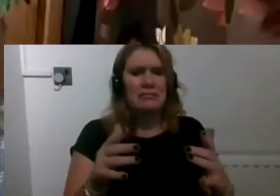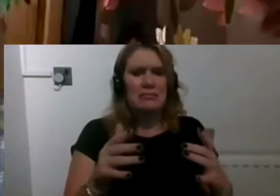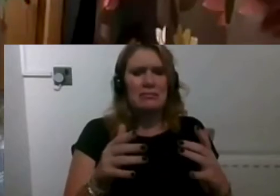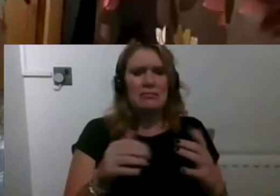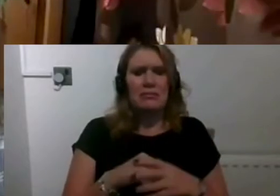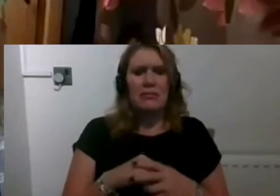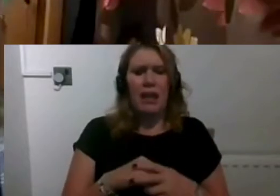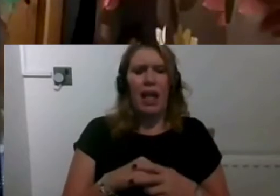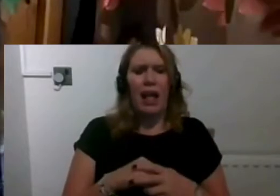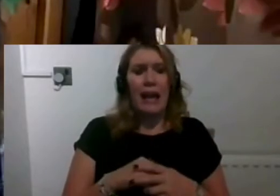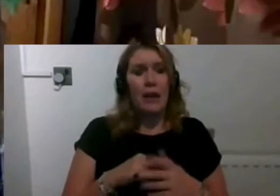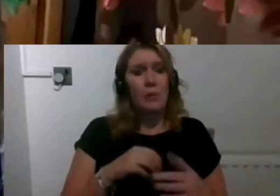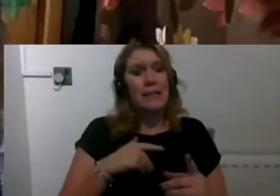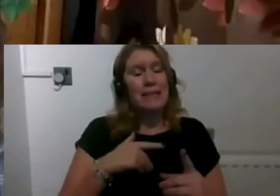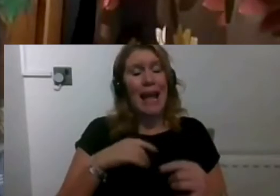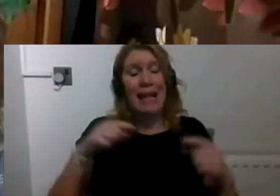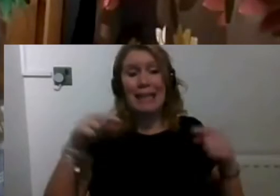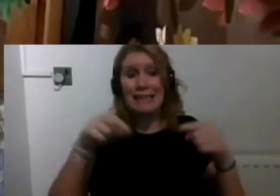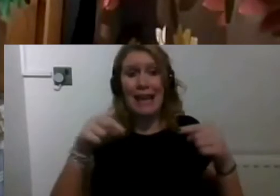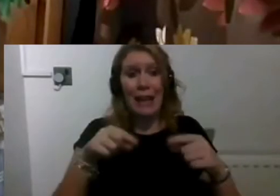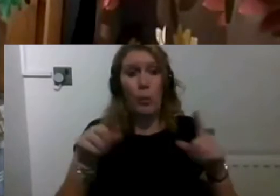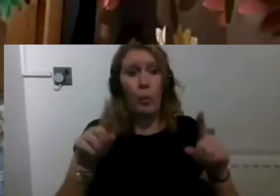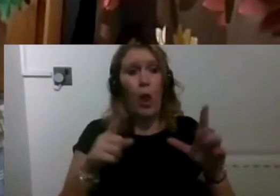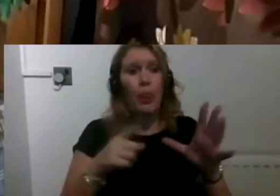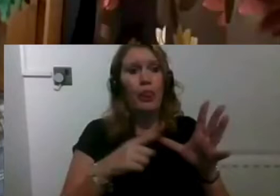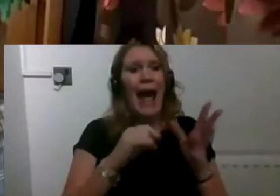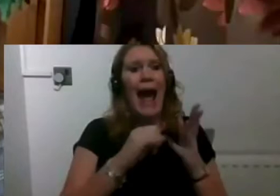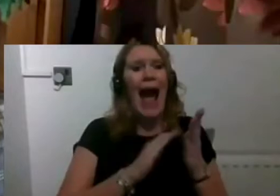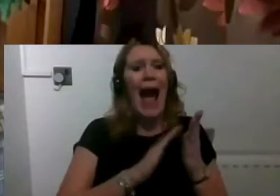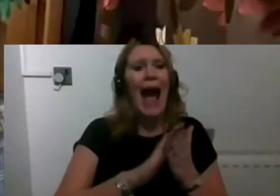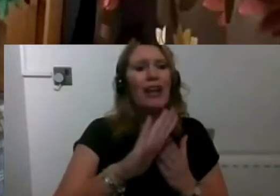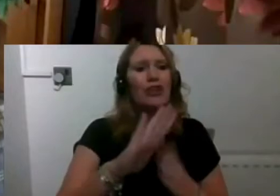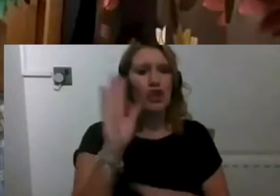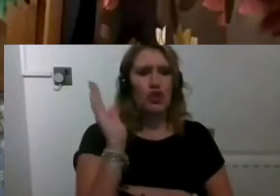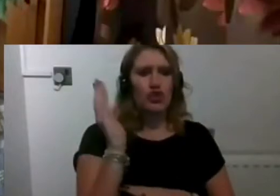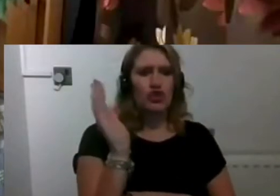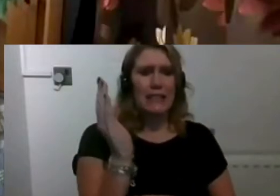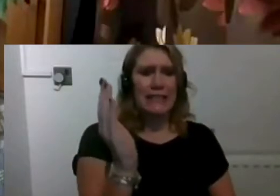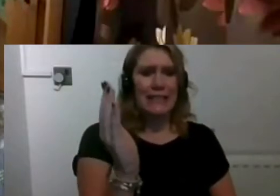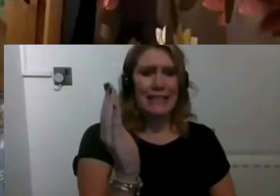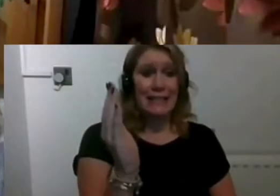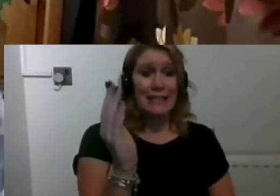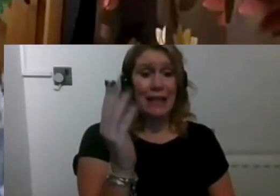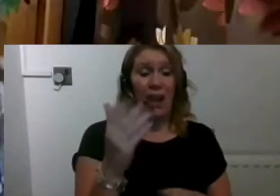the ash trees. So the ash trees are the trees we used to make our spears and arrows from amongst other things, it's